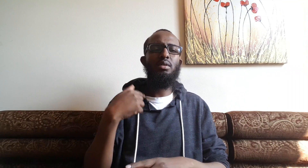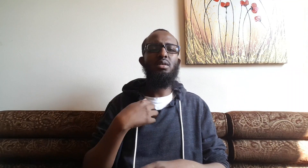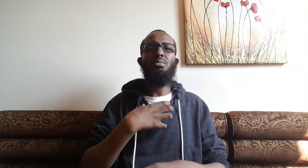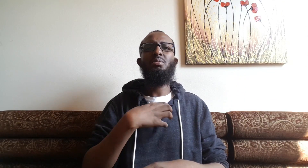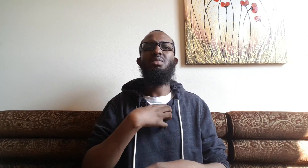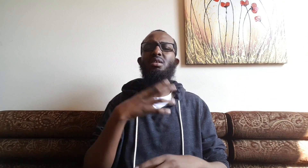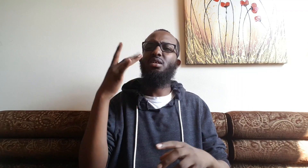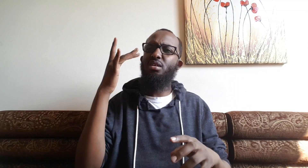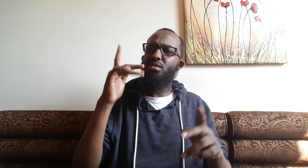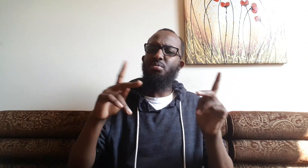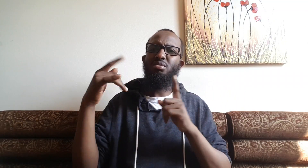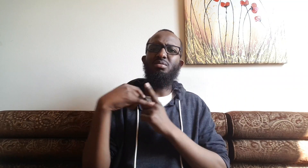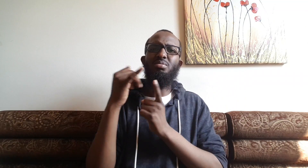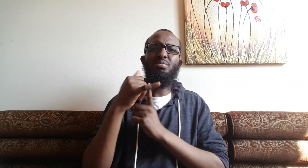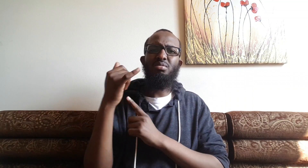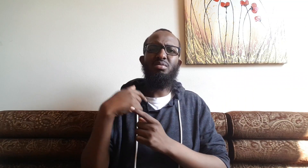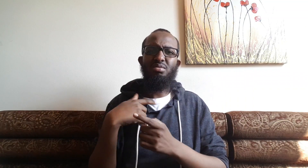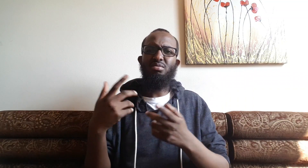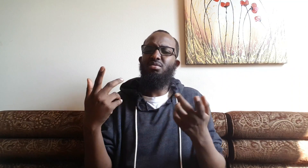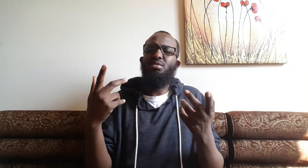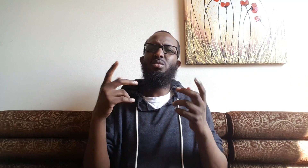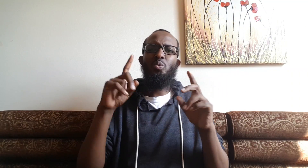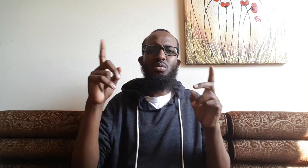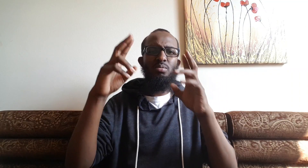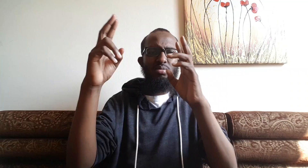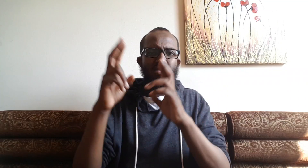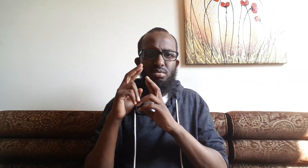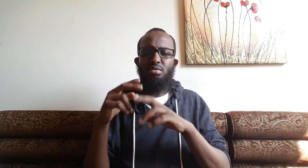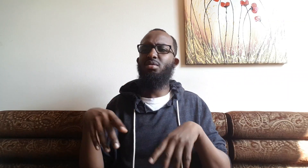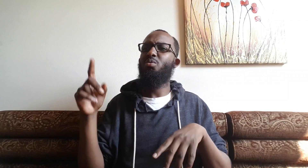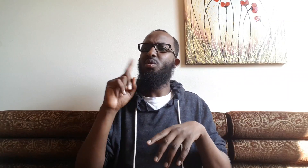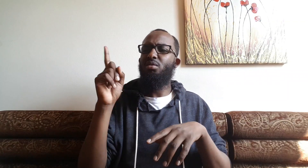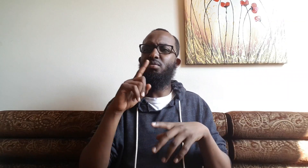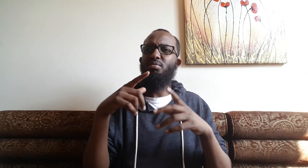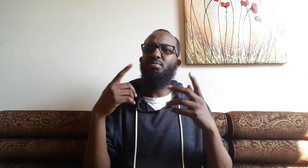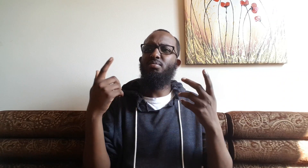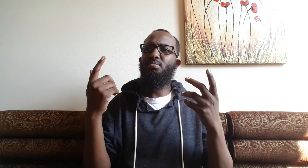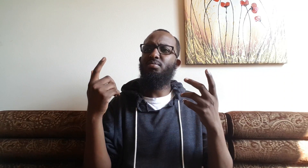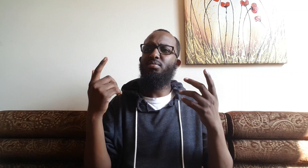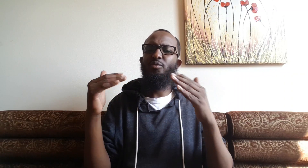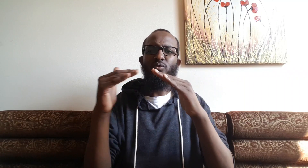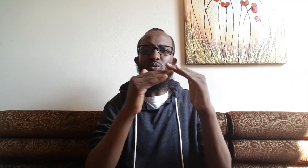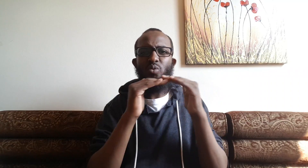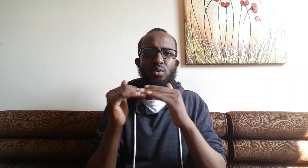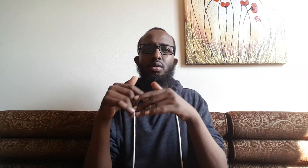He often complained to me, asking: 'Why do people pick on me? I don't understand. Where is the respect? Where is the equality?".